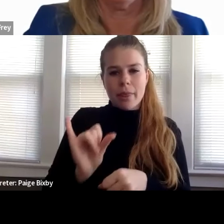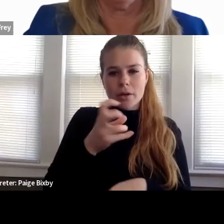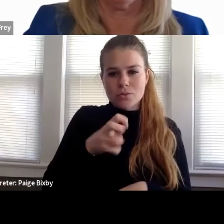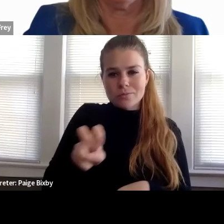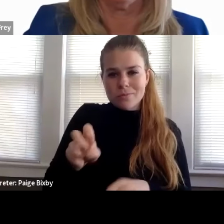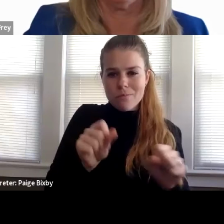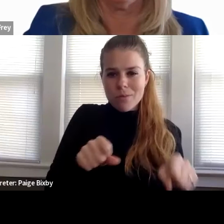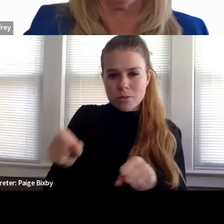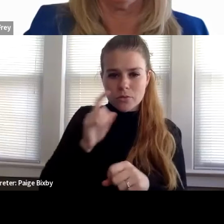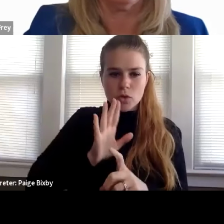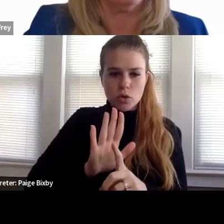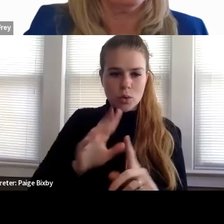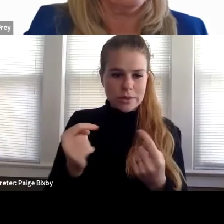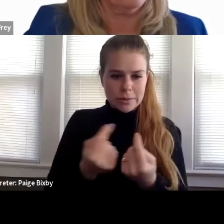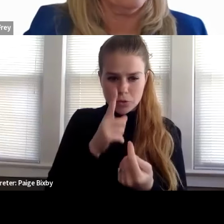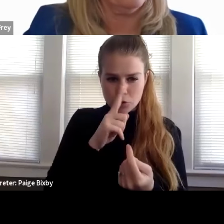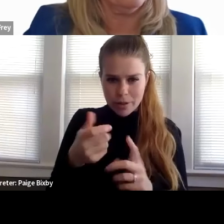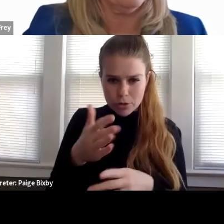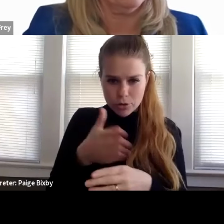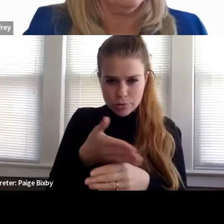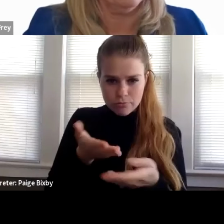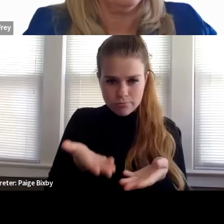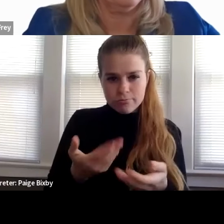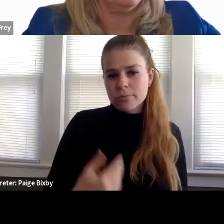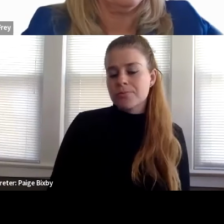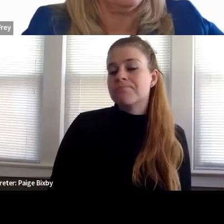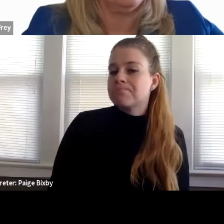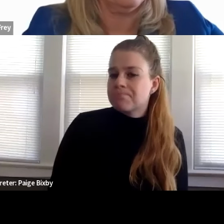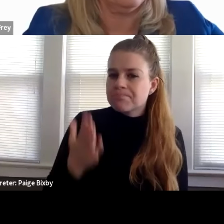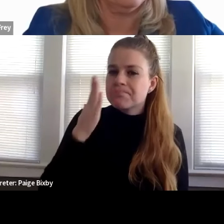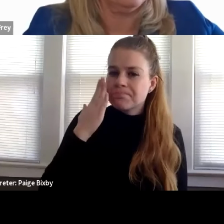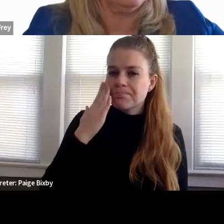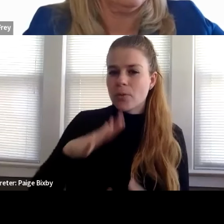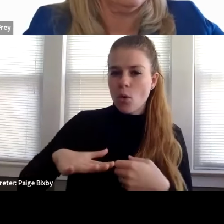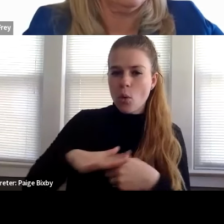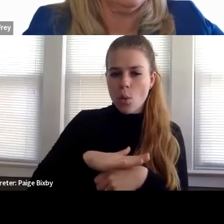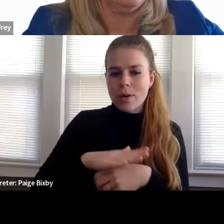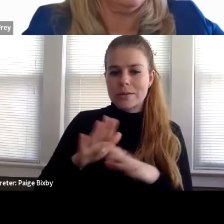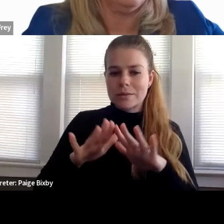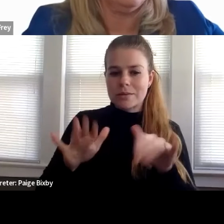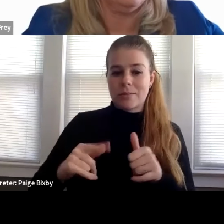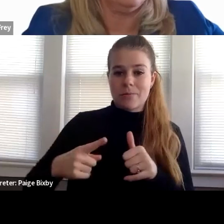for your team and your community? The whole system, first of all, has to be engaged,